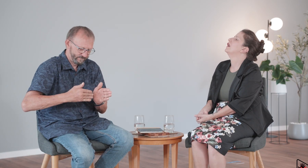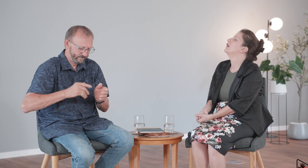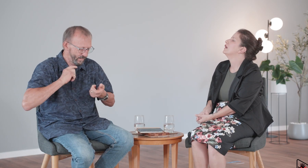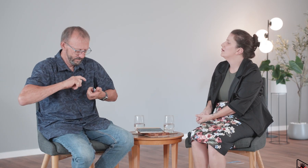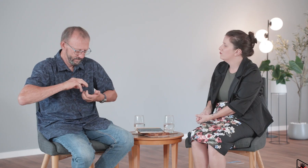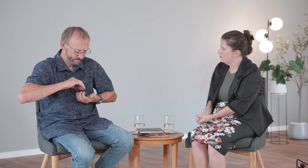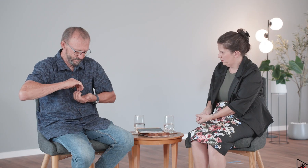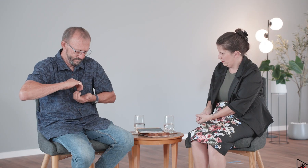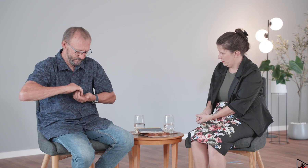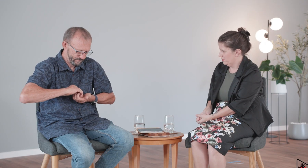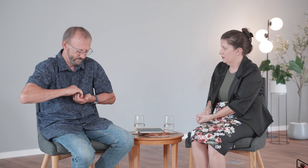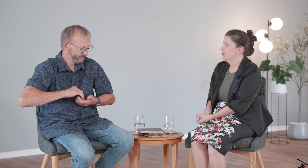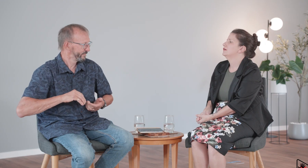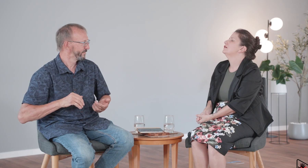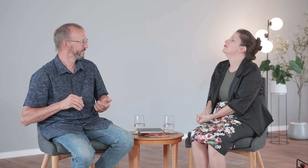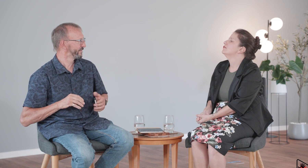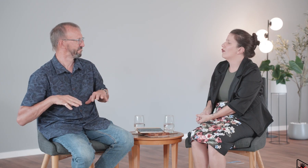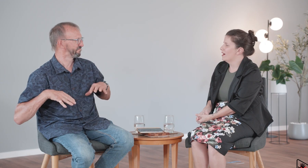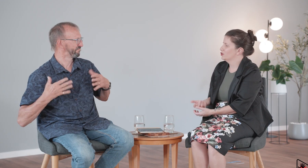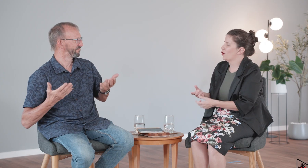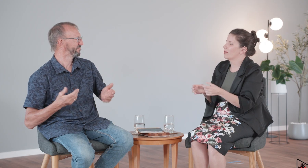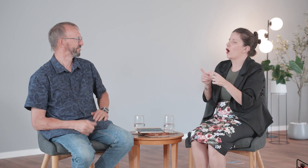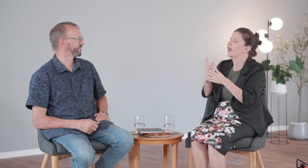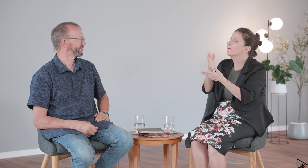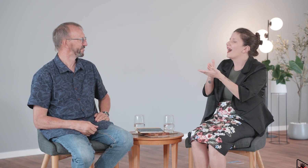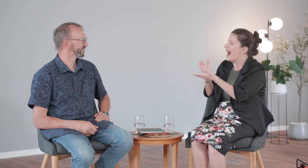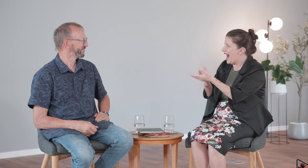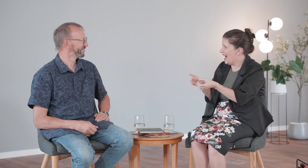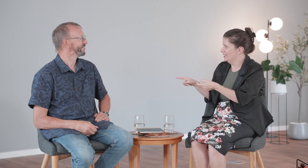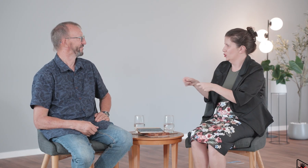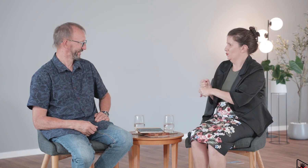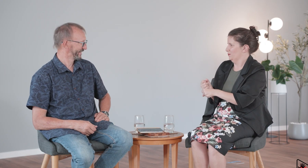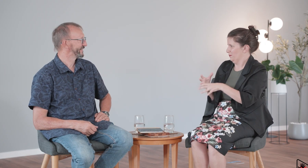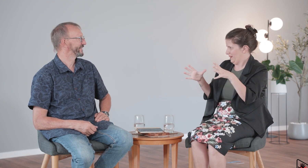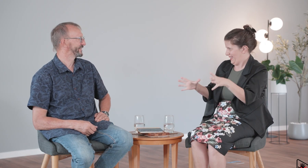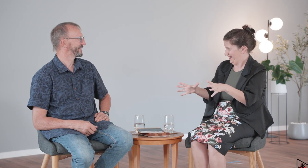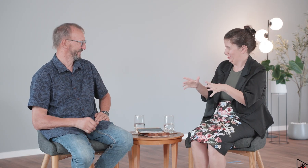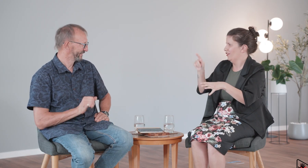customer and they can assemble the bed themselves. It's nice and easy. It just slots in. Oh,